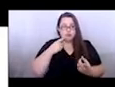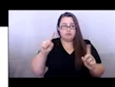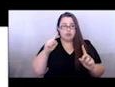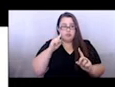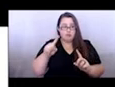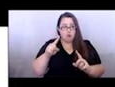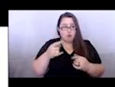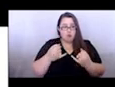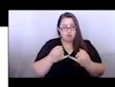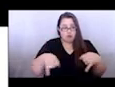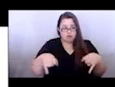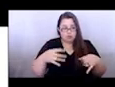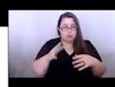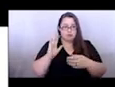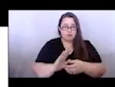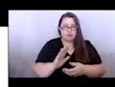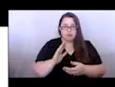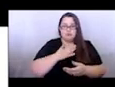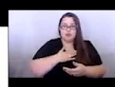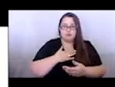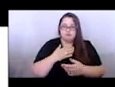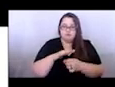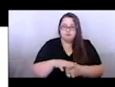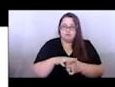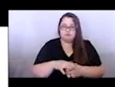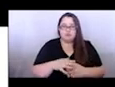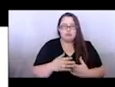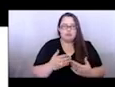So if you go ahead and take a few minutes and think about it and respond.